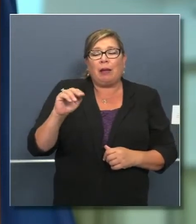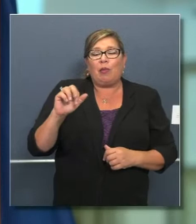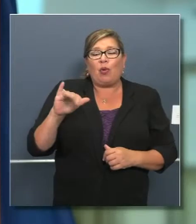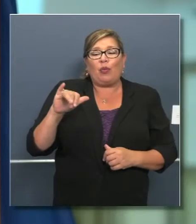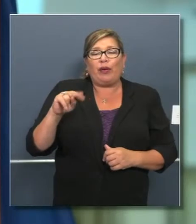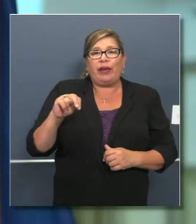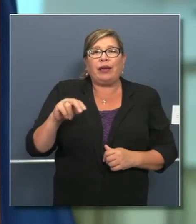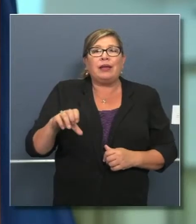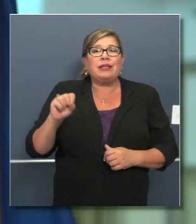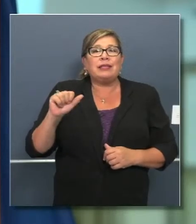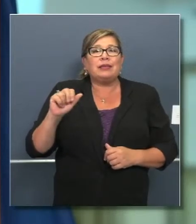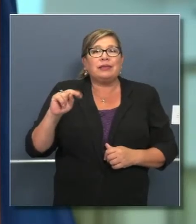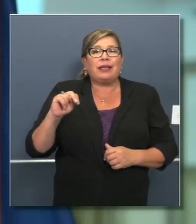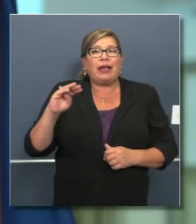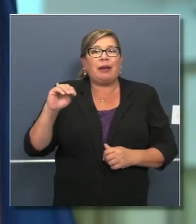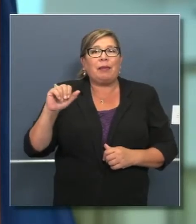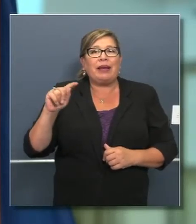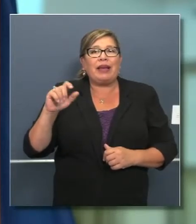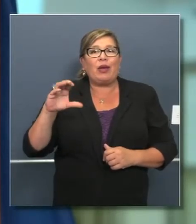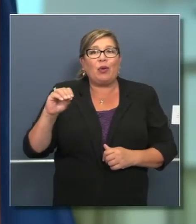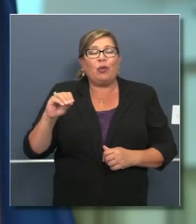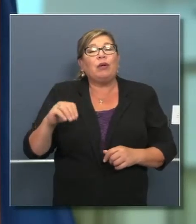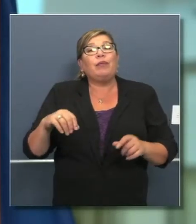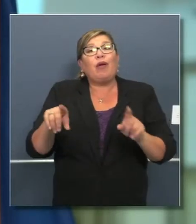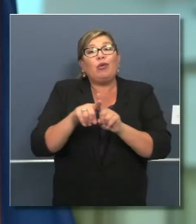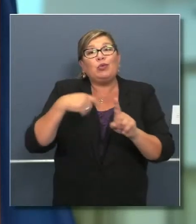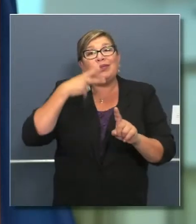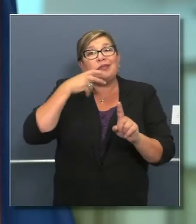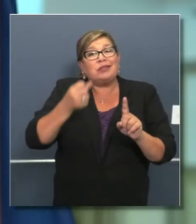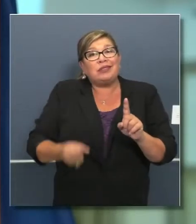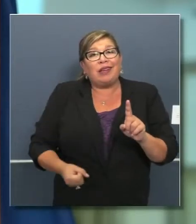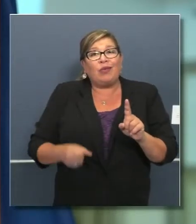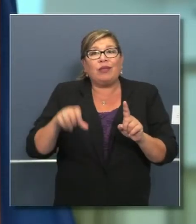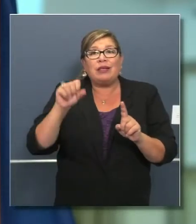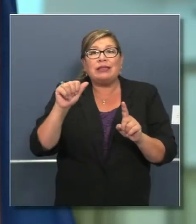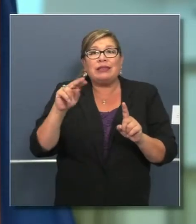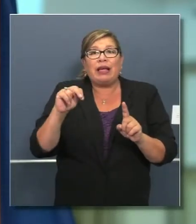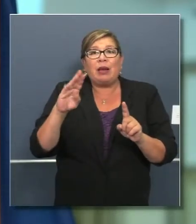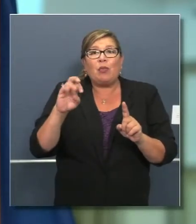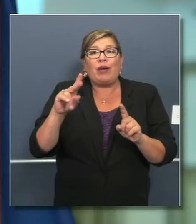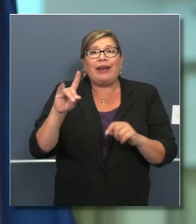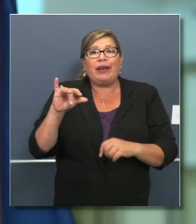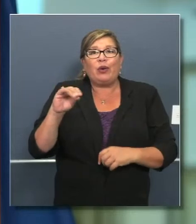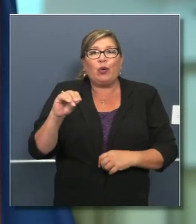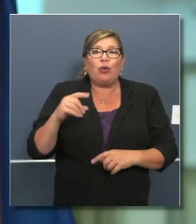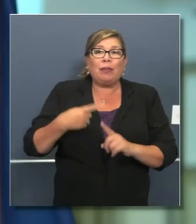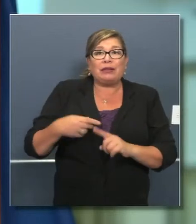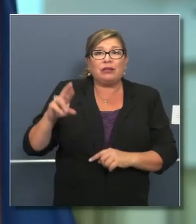also seen an increase in San Bernardino and areas Riverside continue to be very concerned about